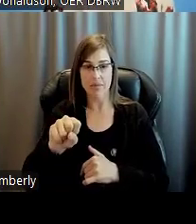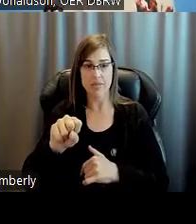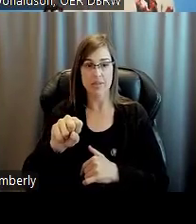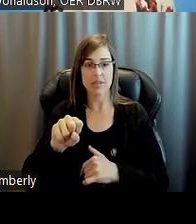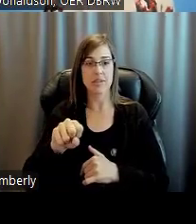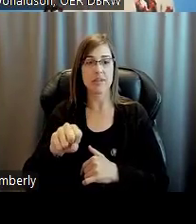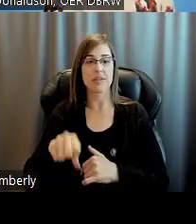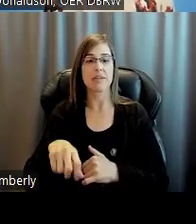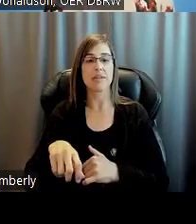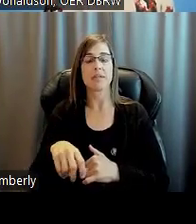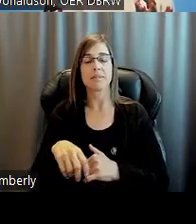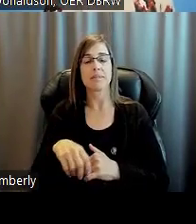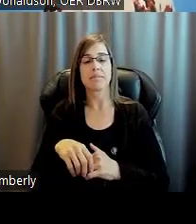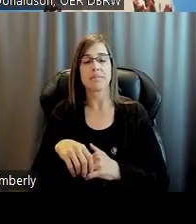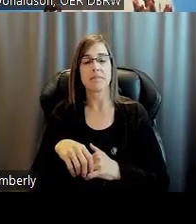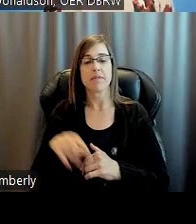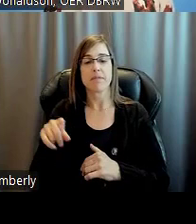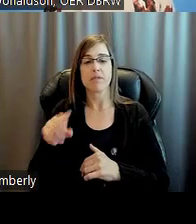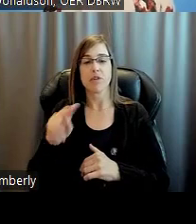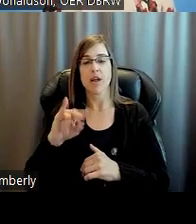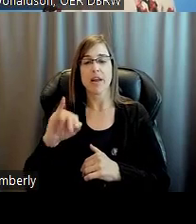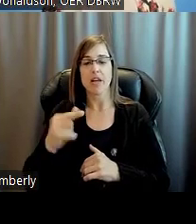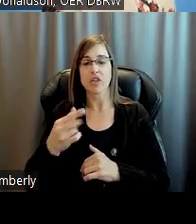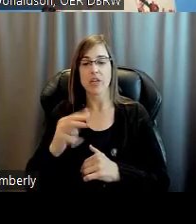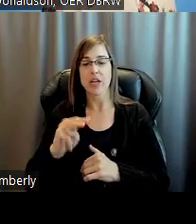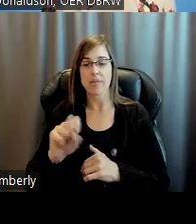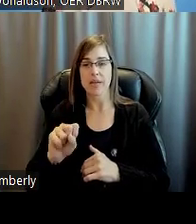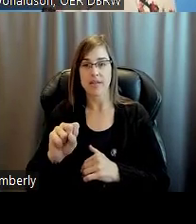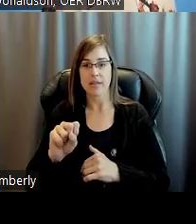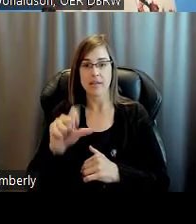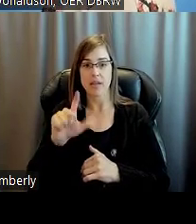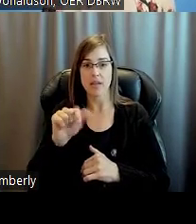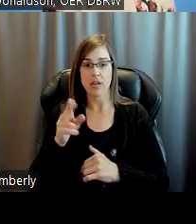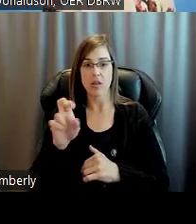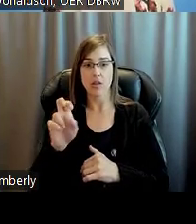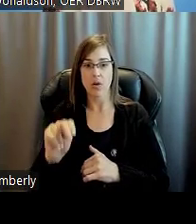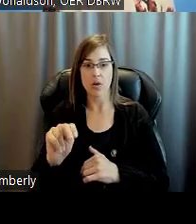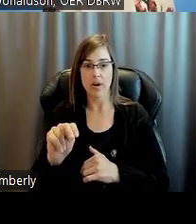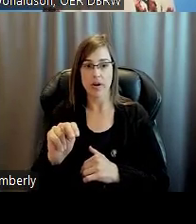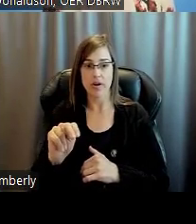Training Branch at NIGMS; Lauren Ullrich, Program Director